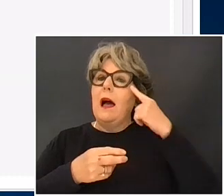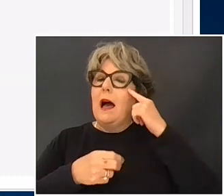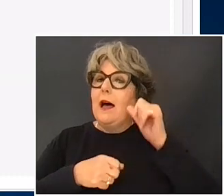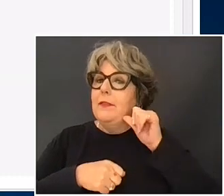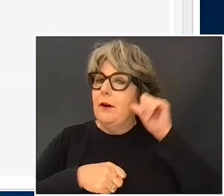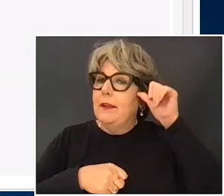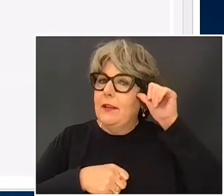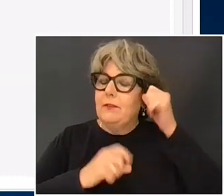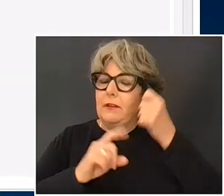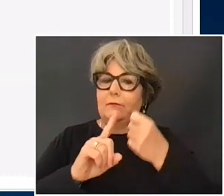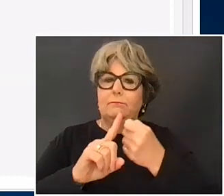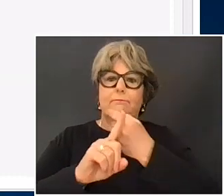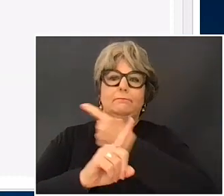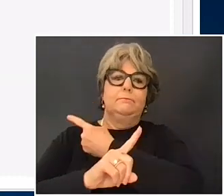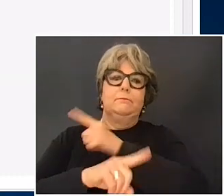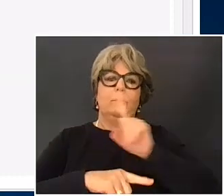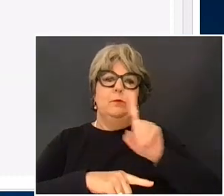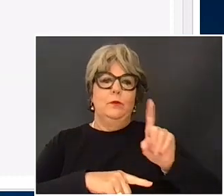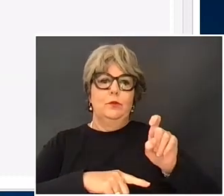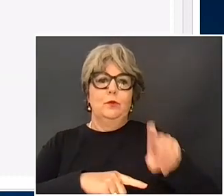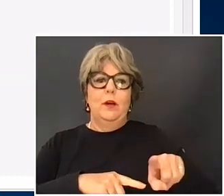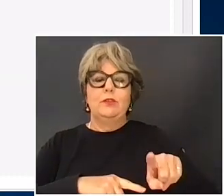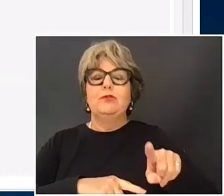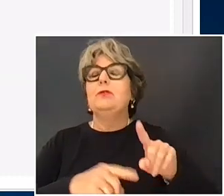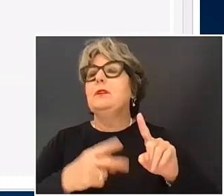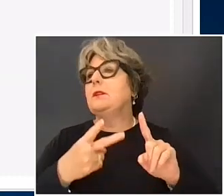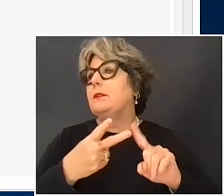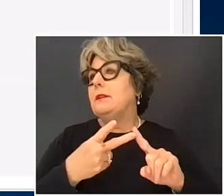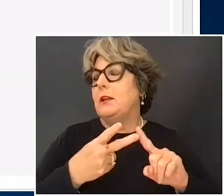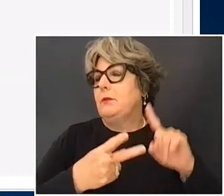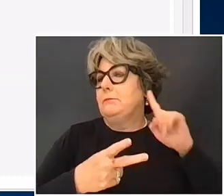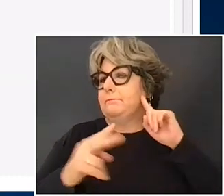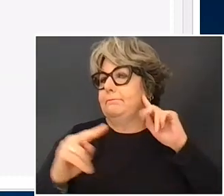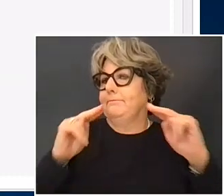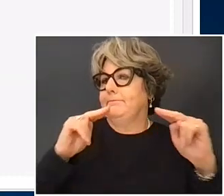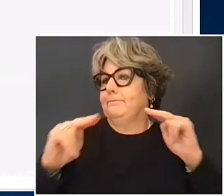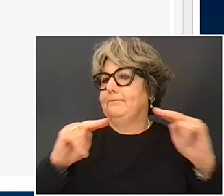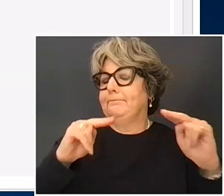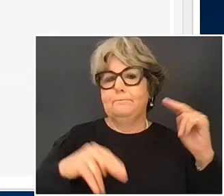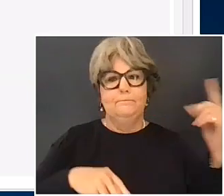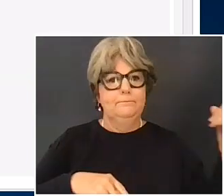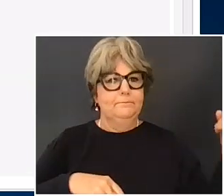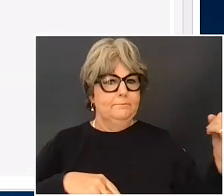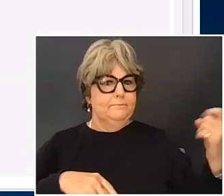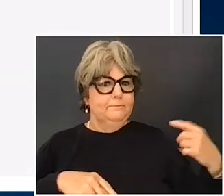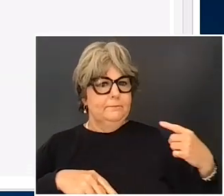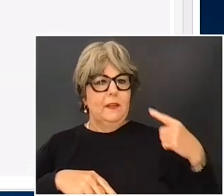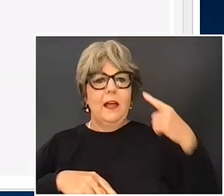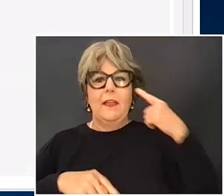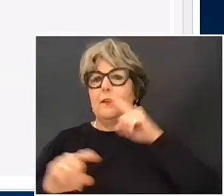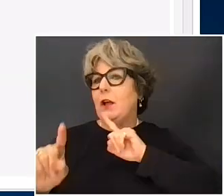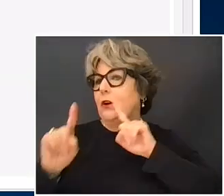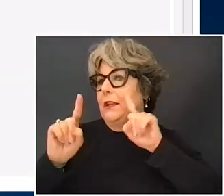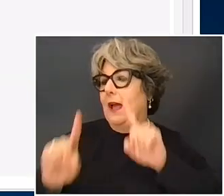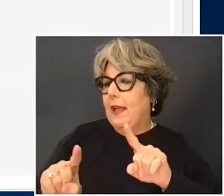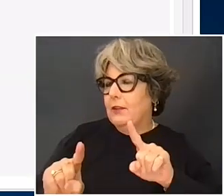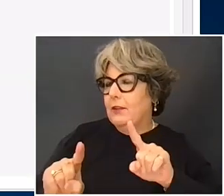got from somebody who's listening to these negotiations that I thought I could answer. And now I really want to ask the